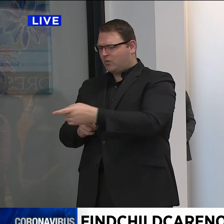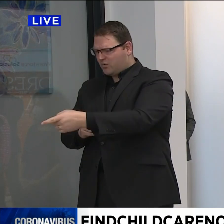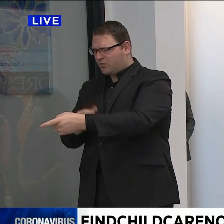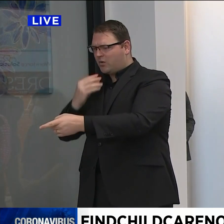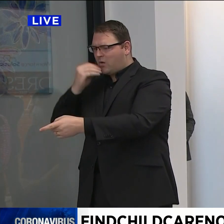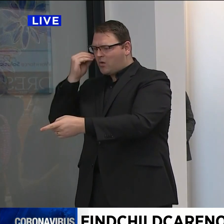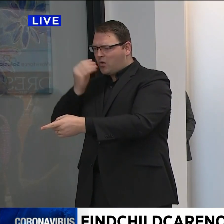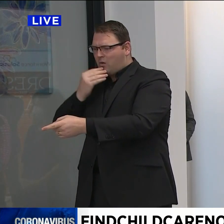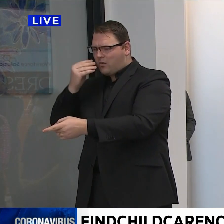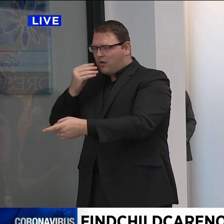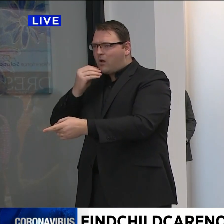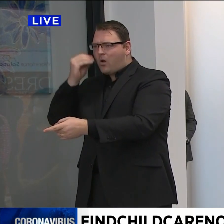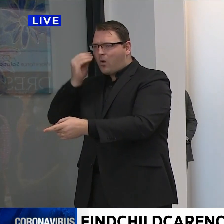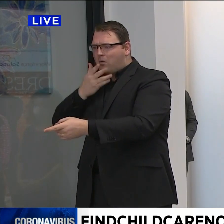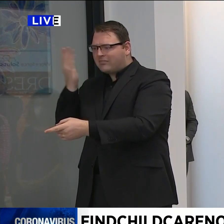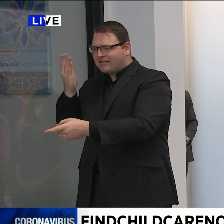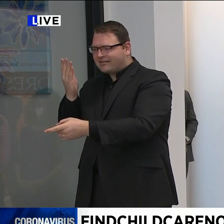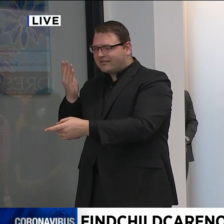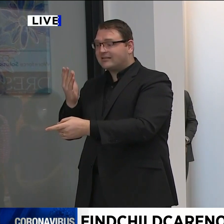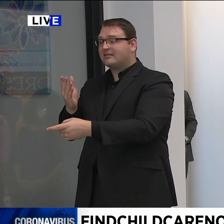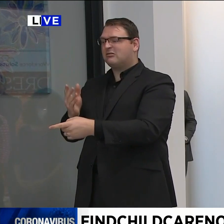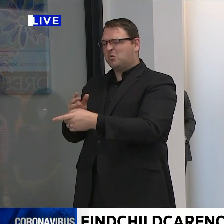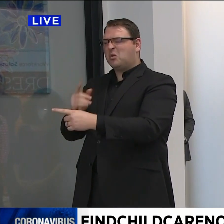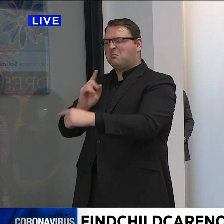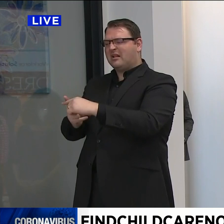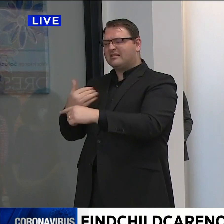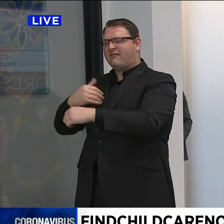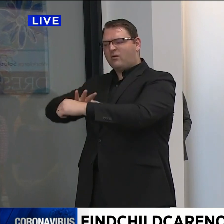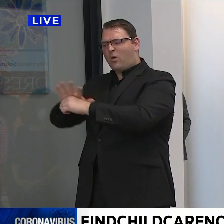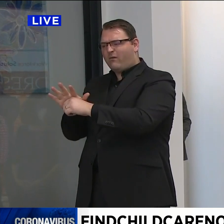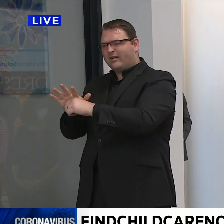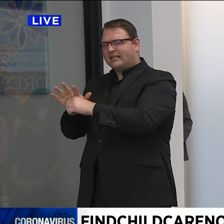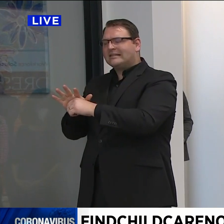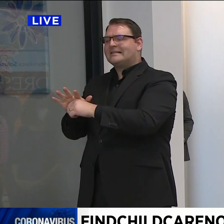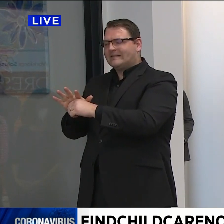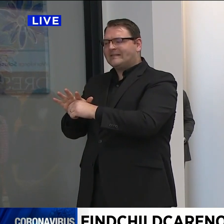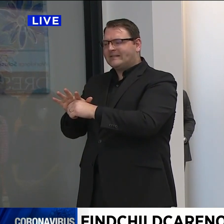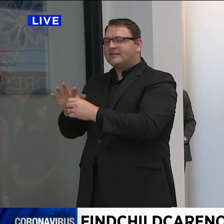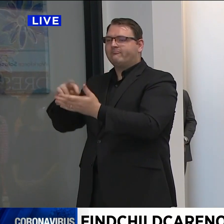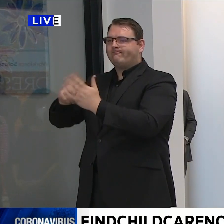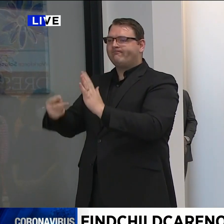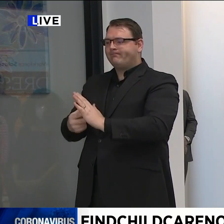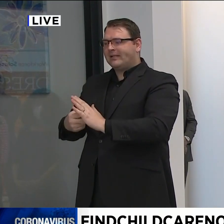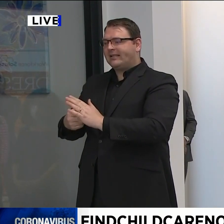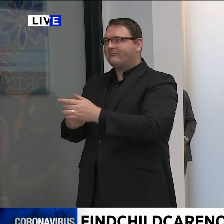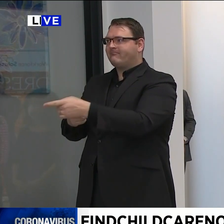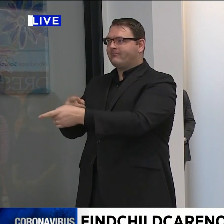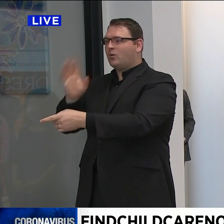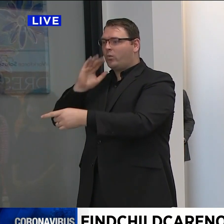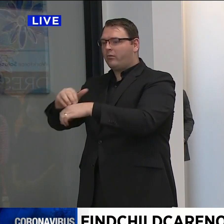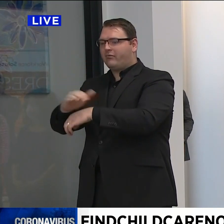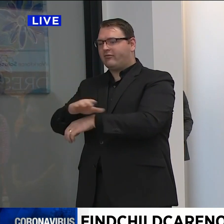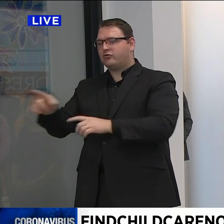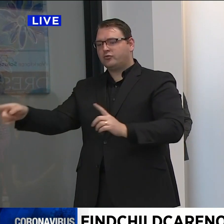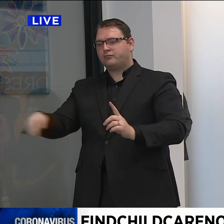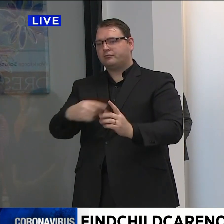hospitals is they identify somebody who has covid positive somebody who has covid positive war has symptoms war has symptoms and this is likely to be covert